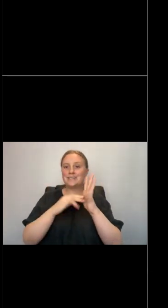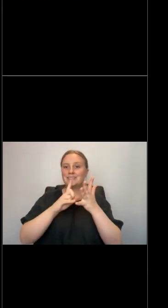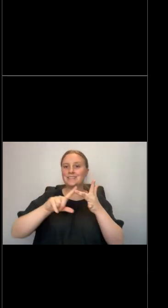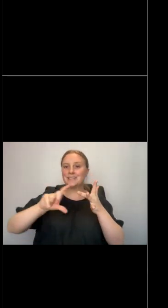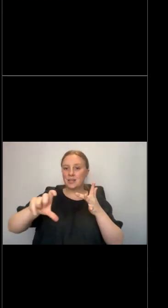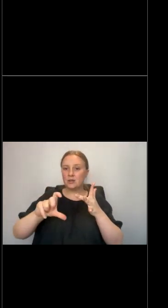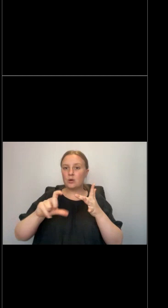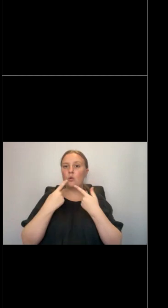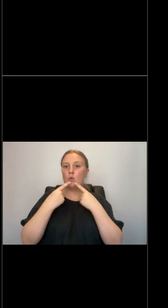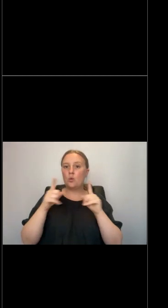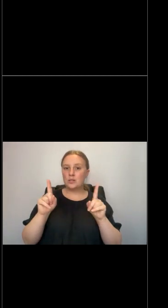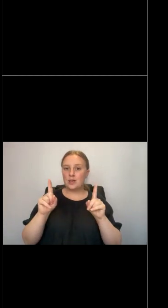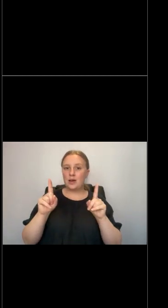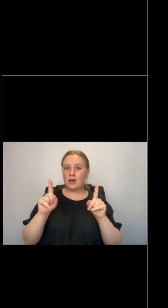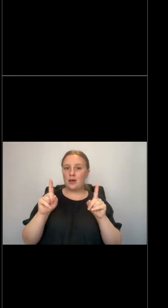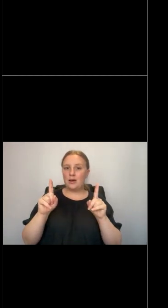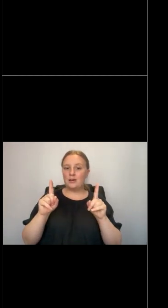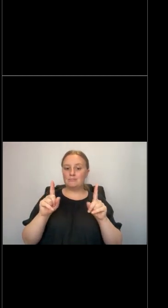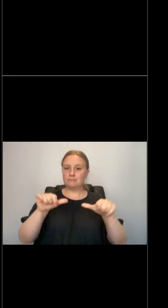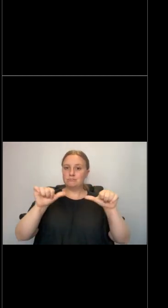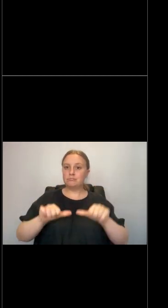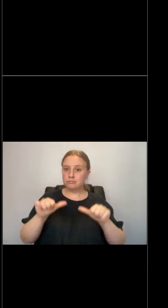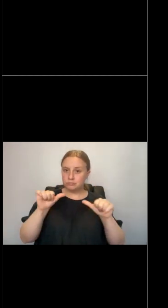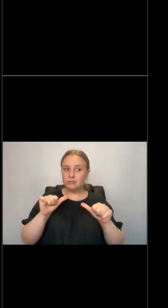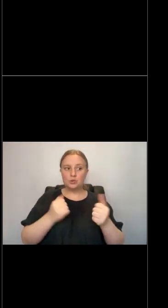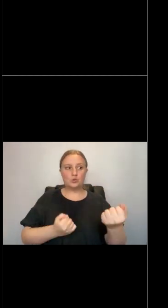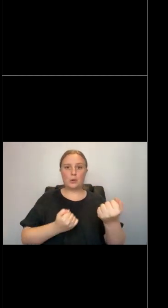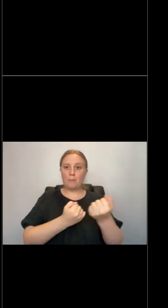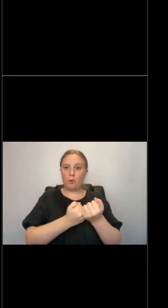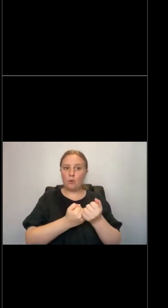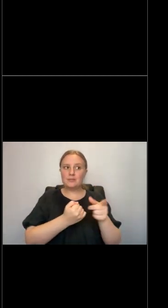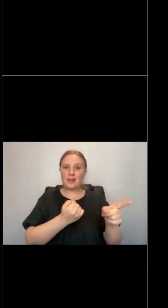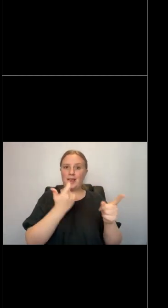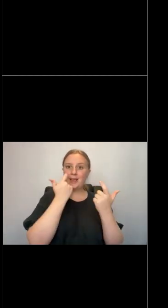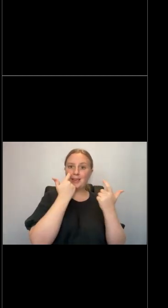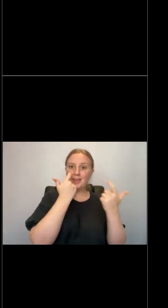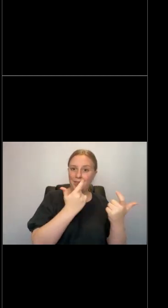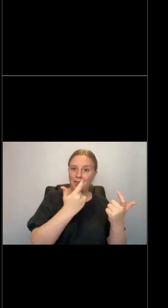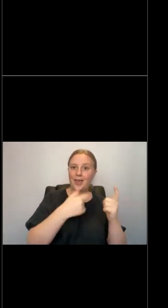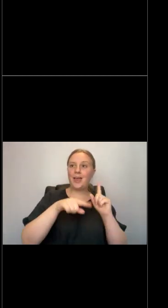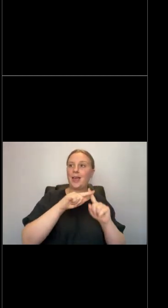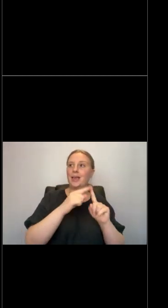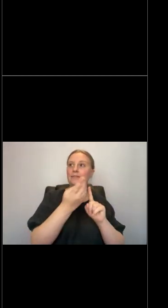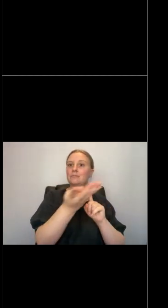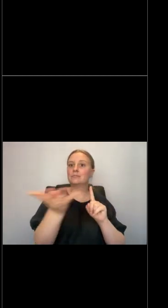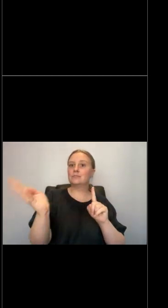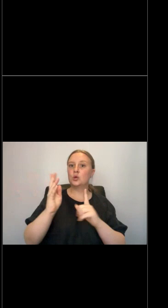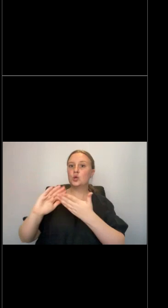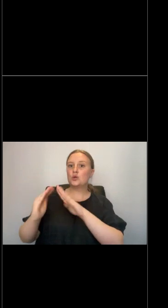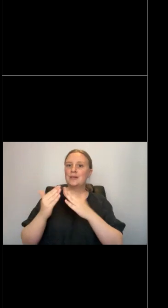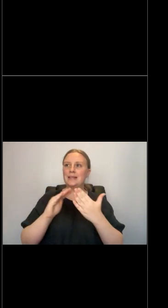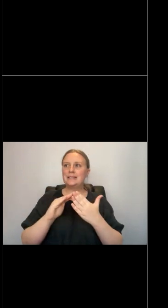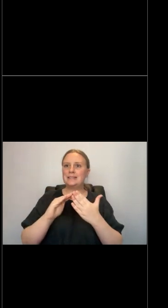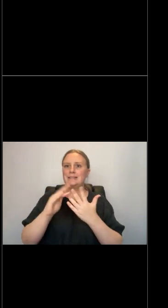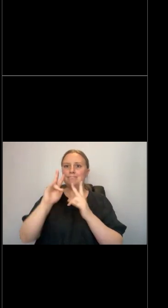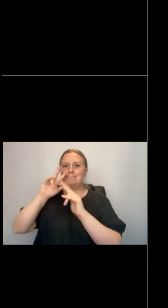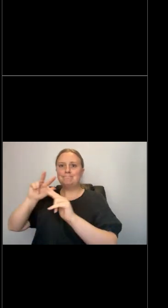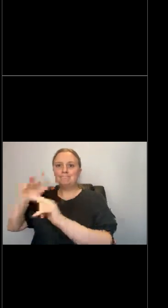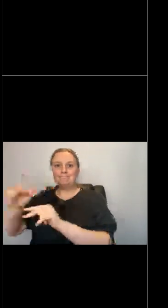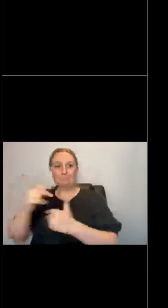support the treatment of care of persons and also to to protect the community. So where serious criminal offenses committed generally,